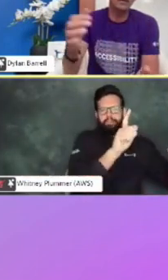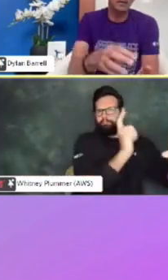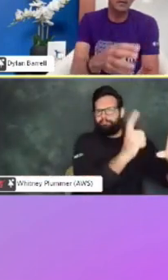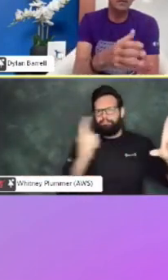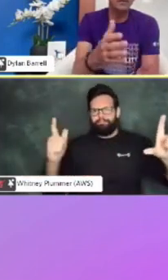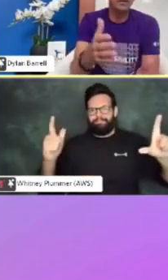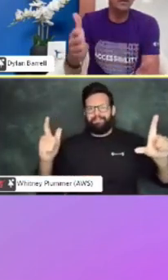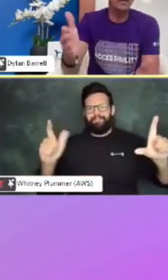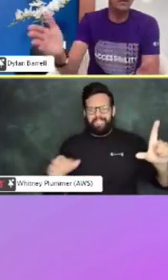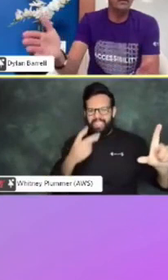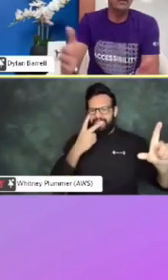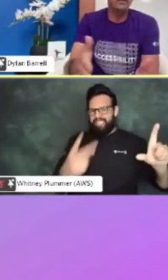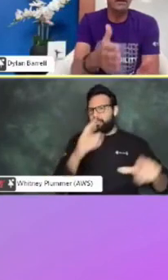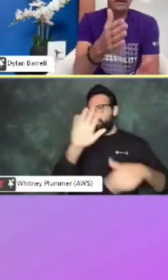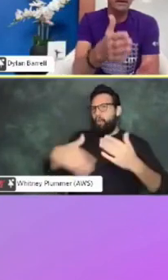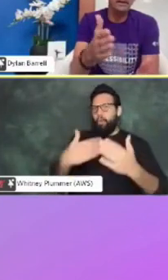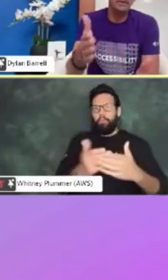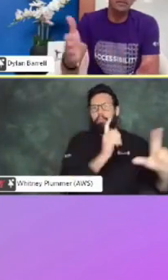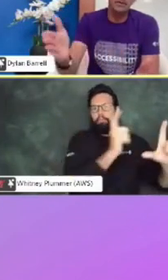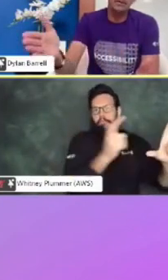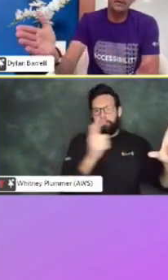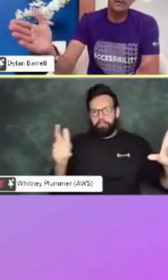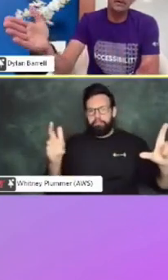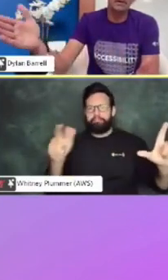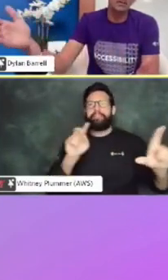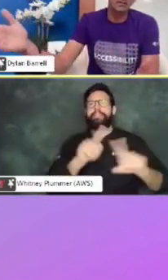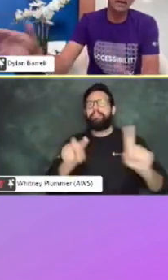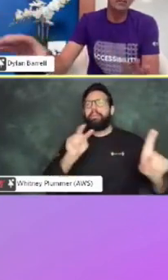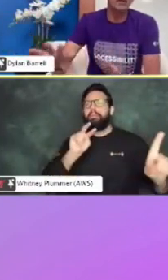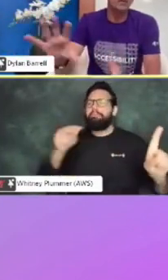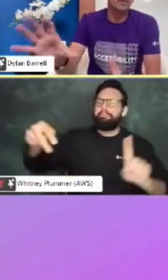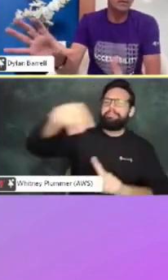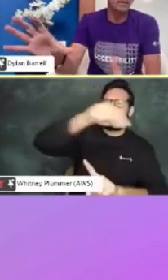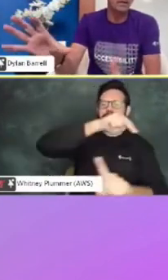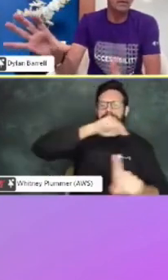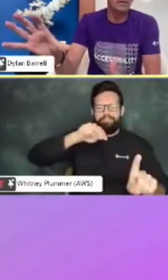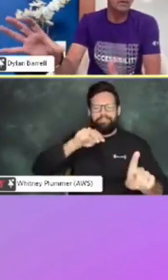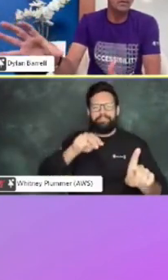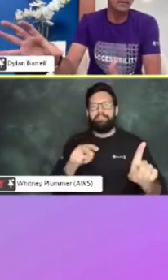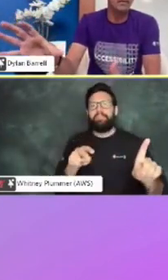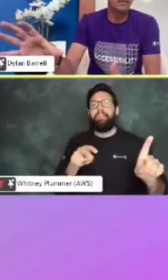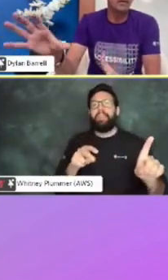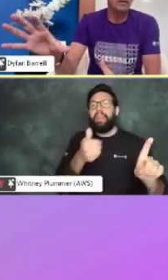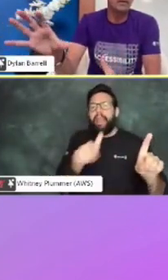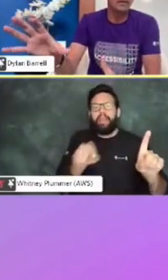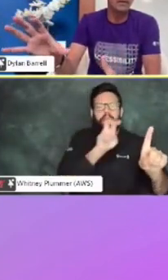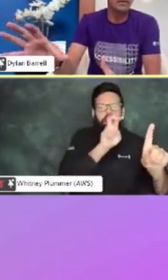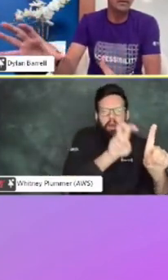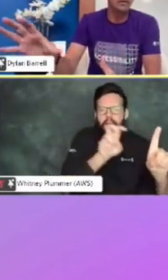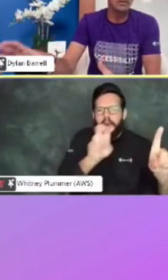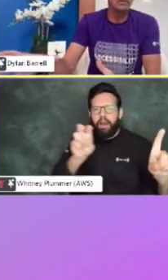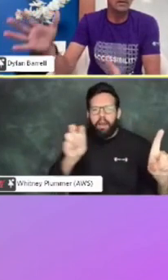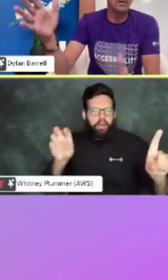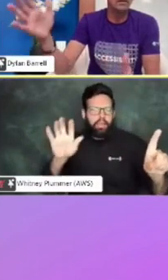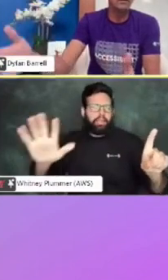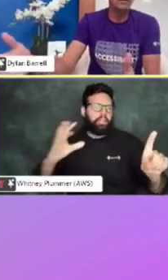in lots of different iterations, and at each point along the way with this some new state of the user interface that you want to test,